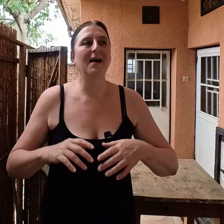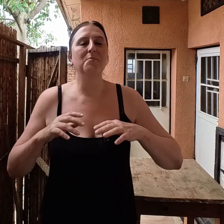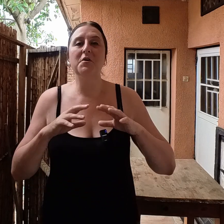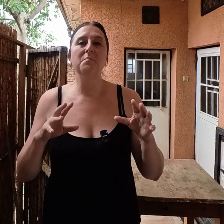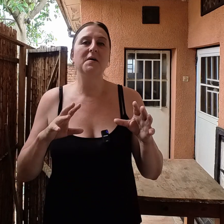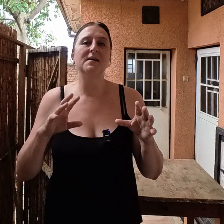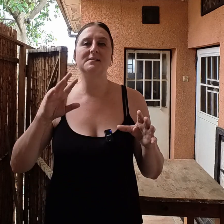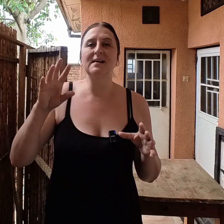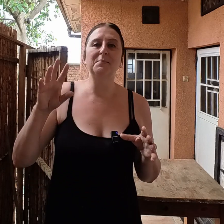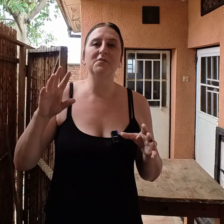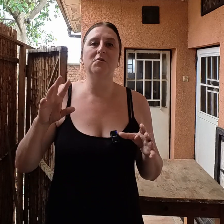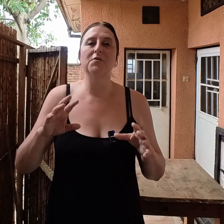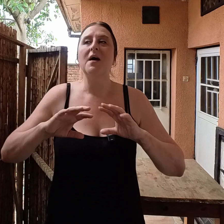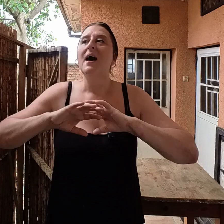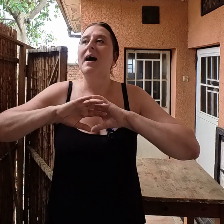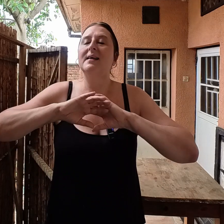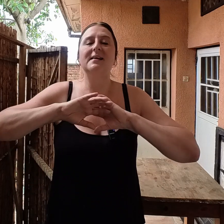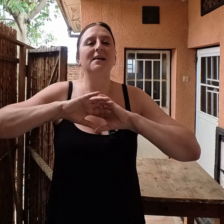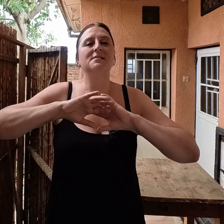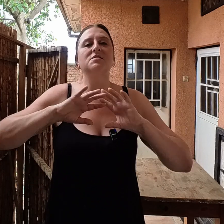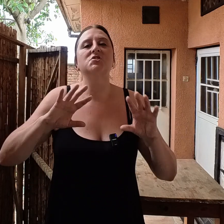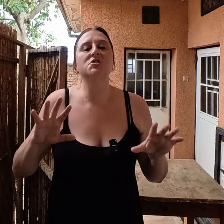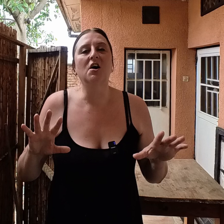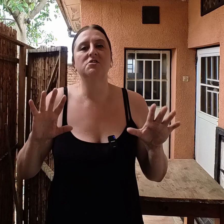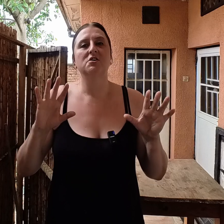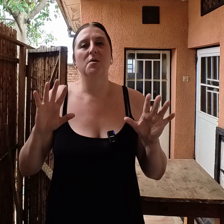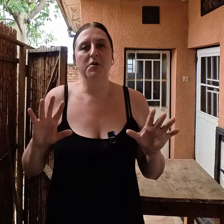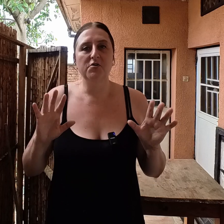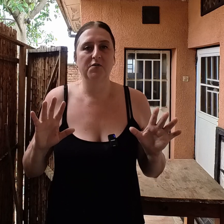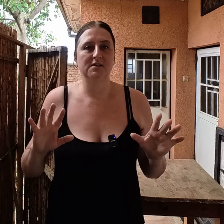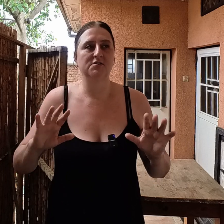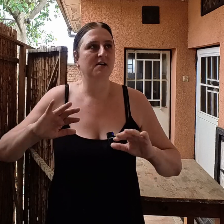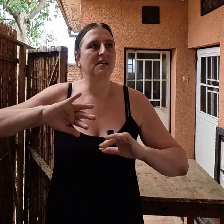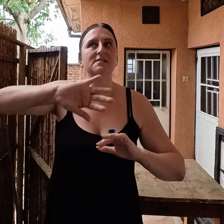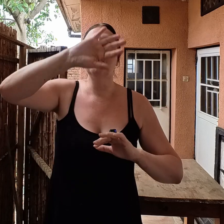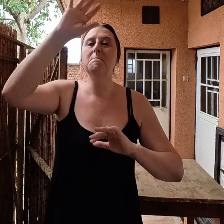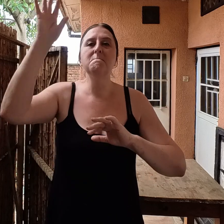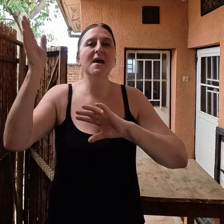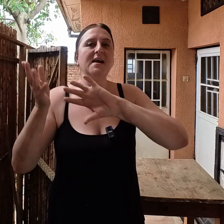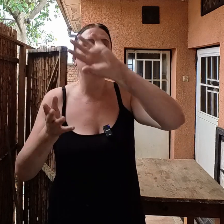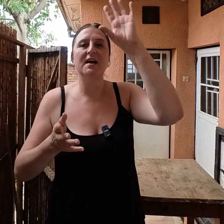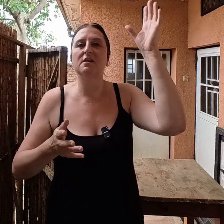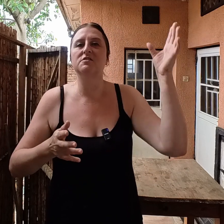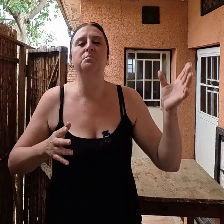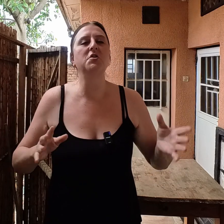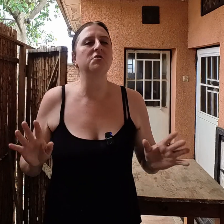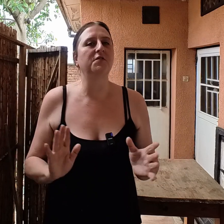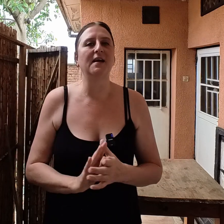Now, Byumba is a little bit north, and it is such a beautiful district. It's major hills. Beautiful